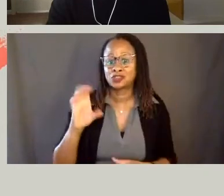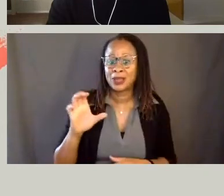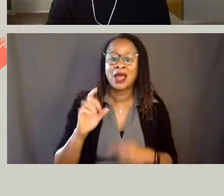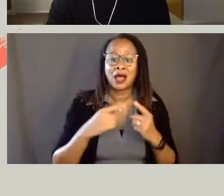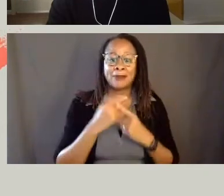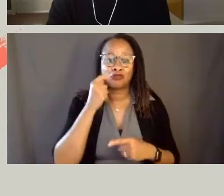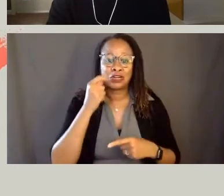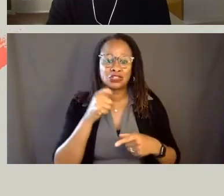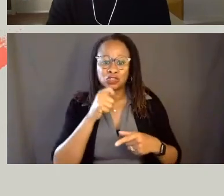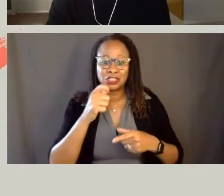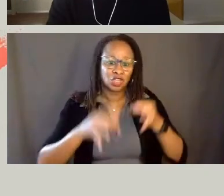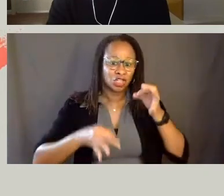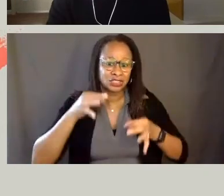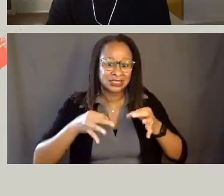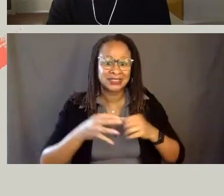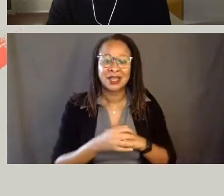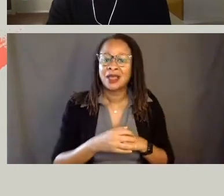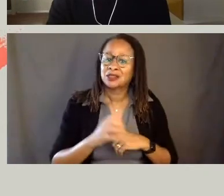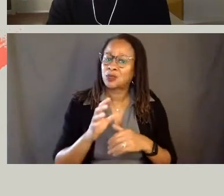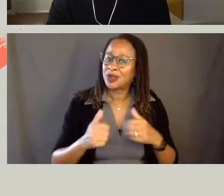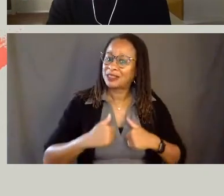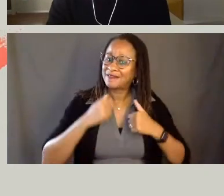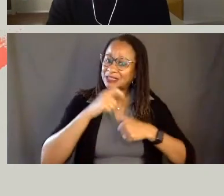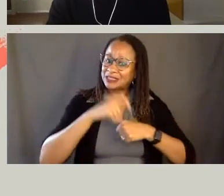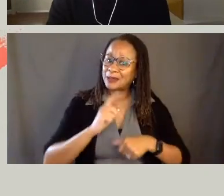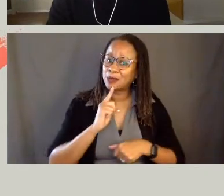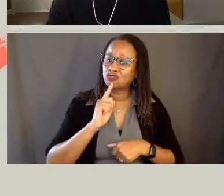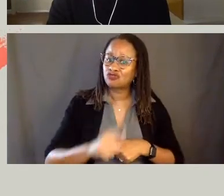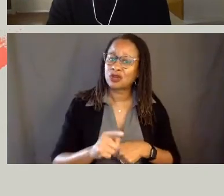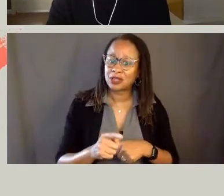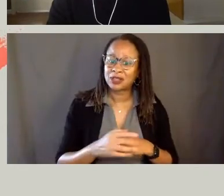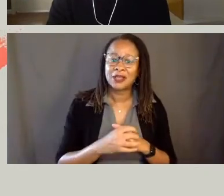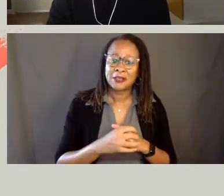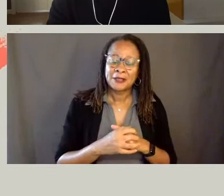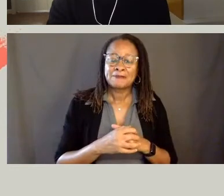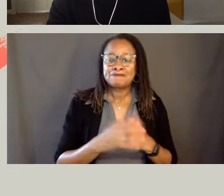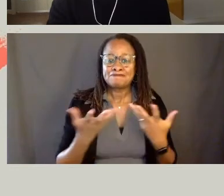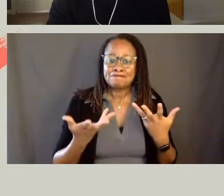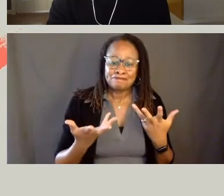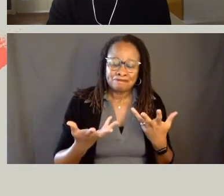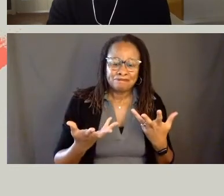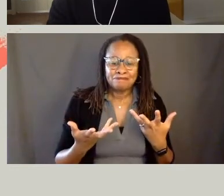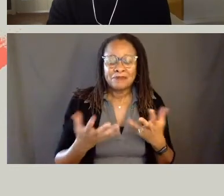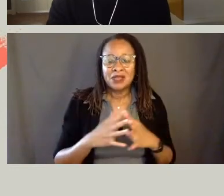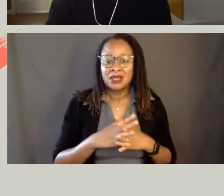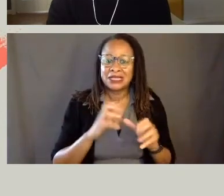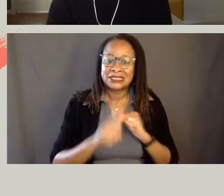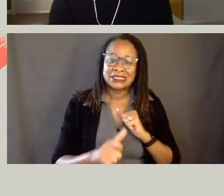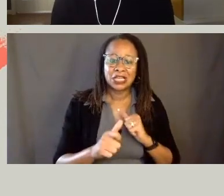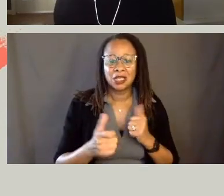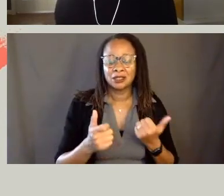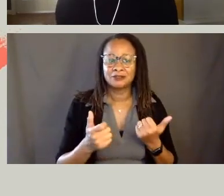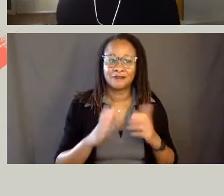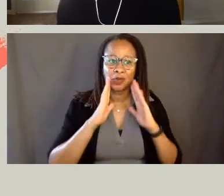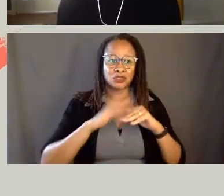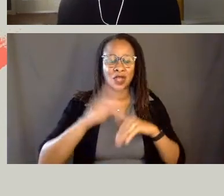And, you know, so we're living in a time of real dystopian sort of, political spheres where